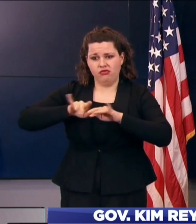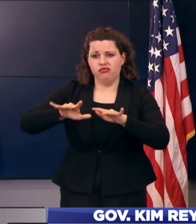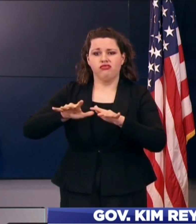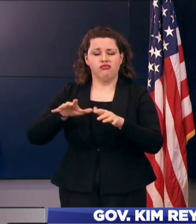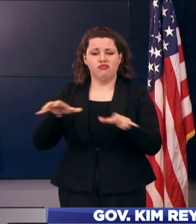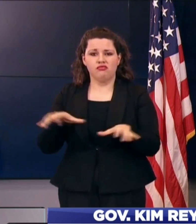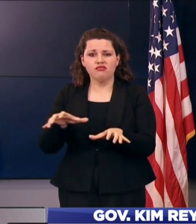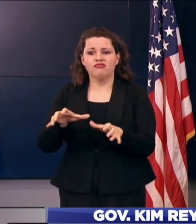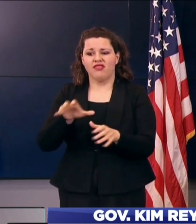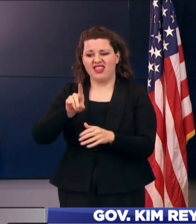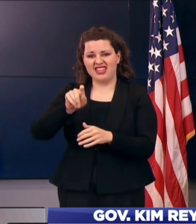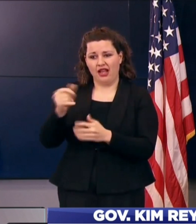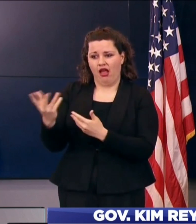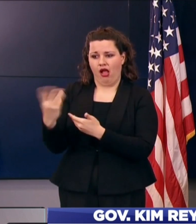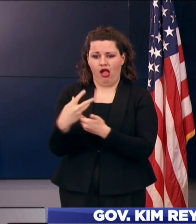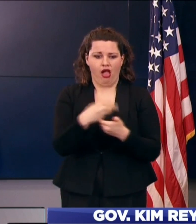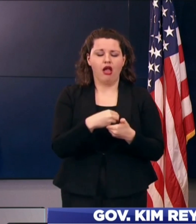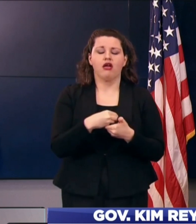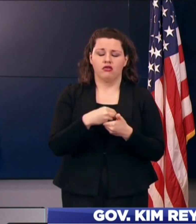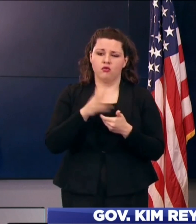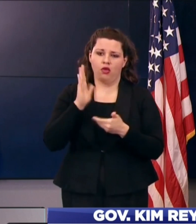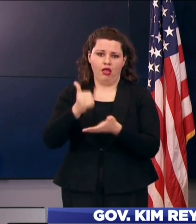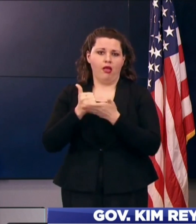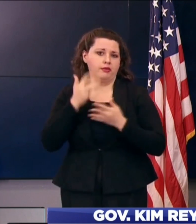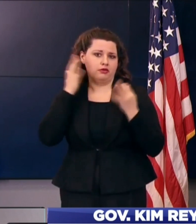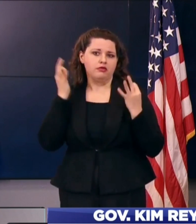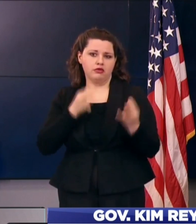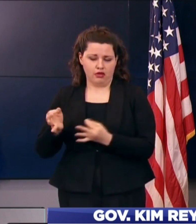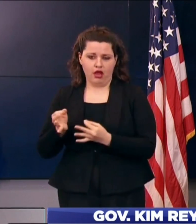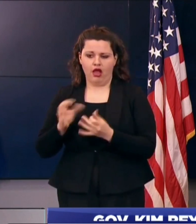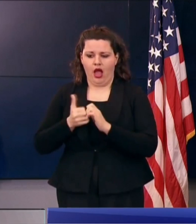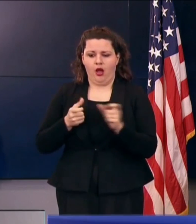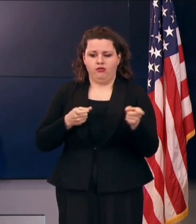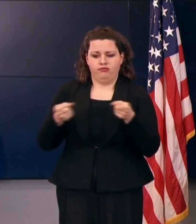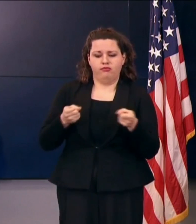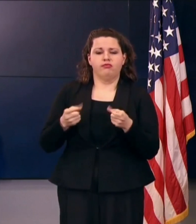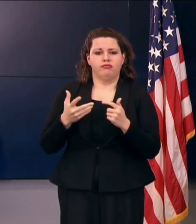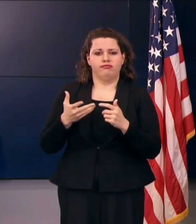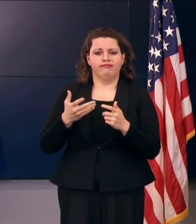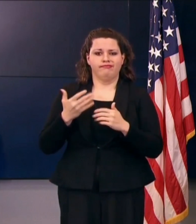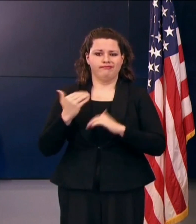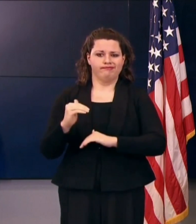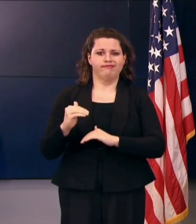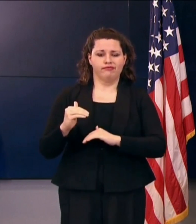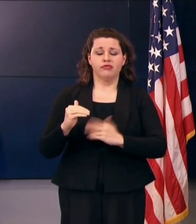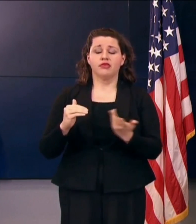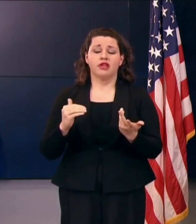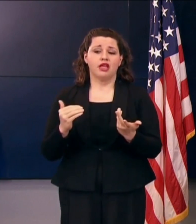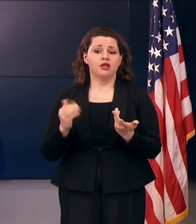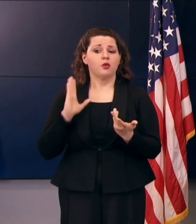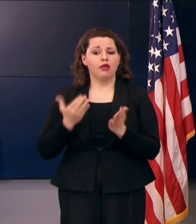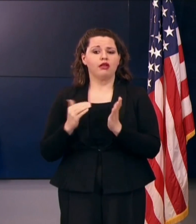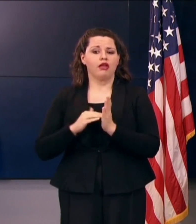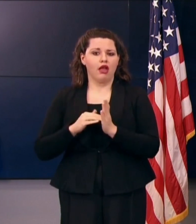THE DECISION WE MAKE ABOUT CONTAINING AND MANAGING IT, AND BEGIN TO REOPEN BUSINESSES IN A RESPONSIBLE MANNER.